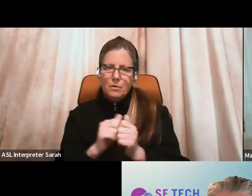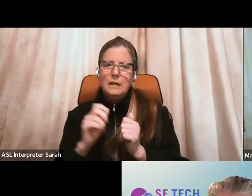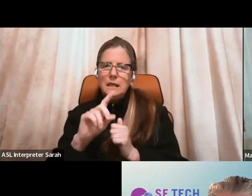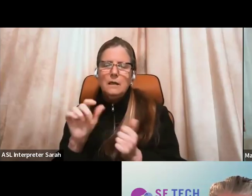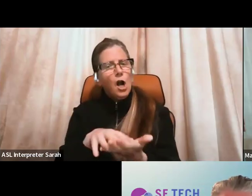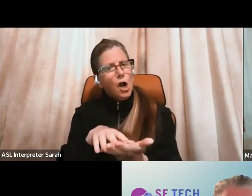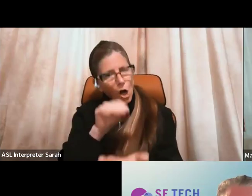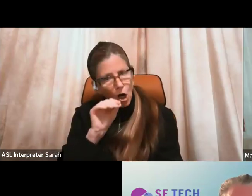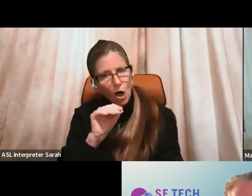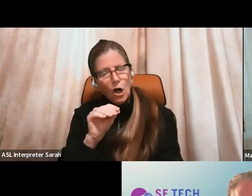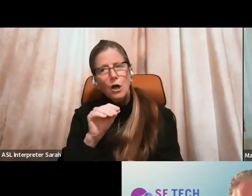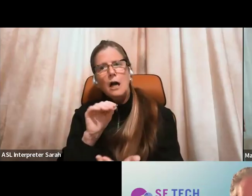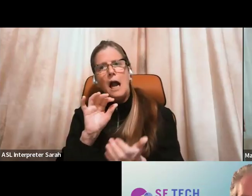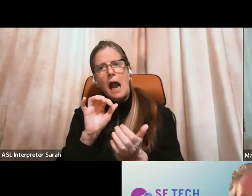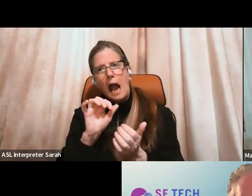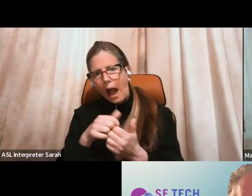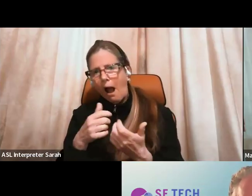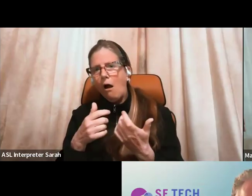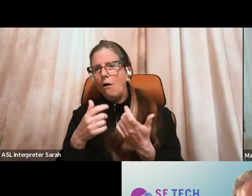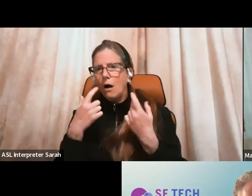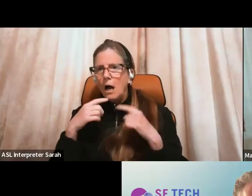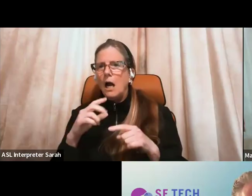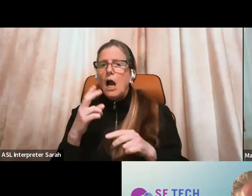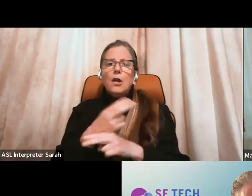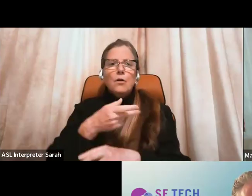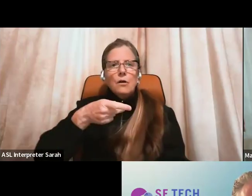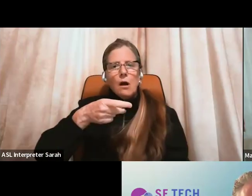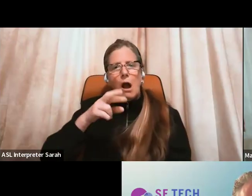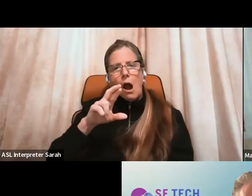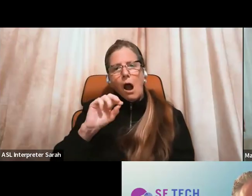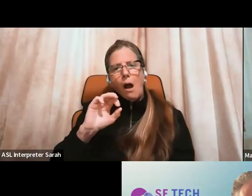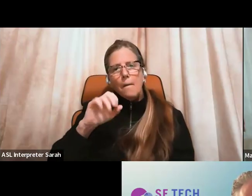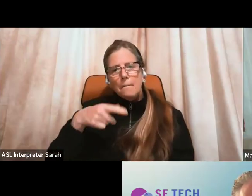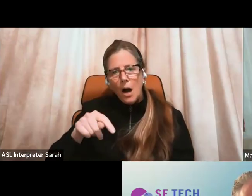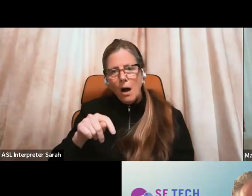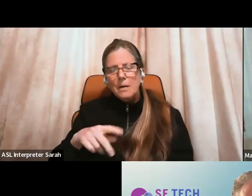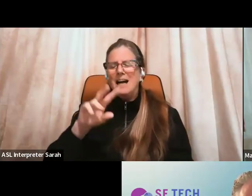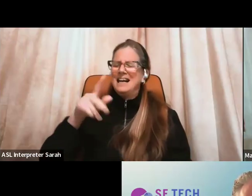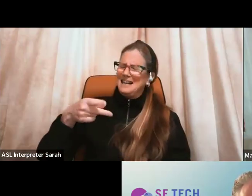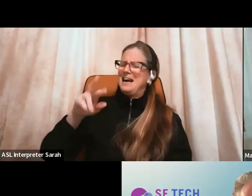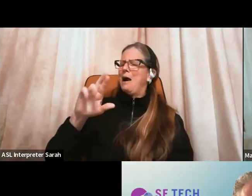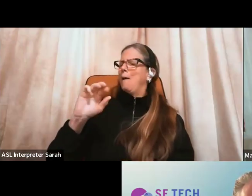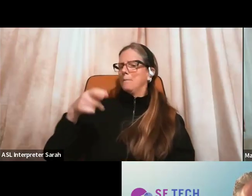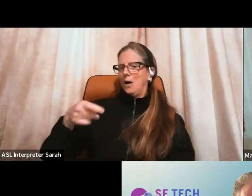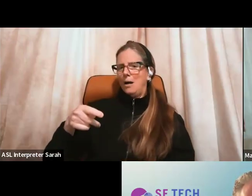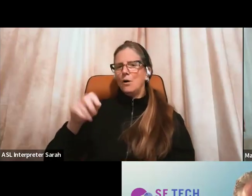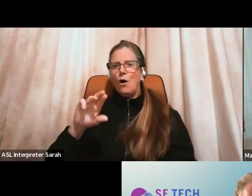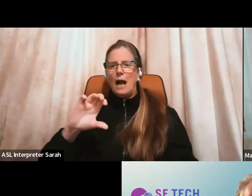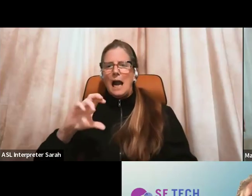effectively develop prompts and use, like, ChatGPT or one of the other sort of mainstream chatbot,